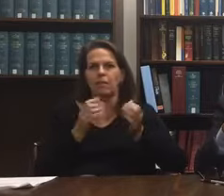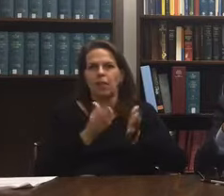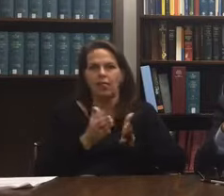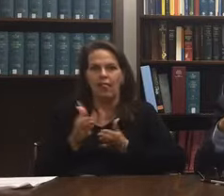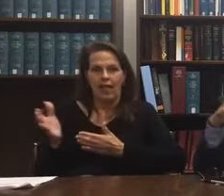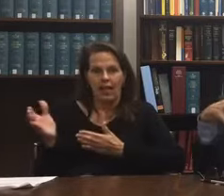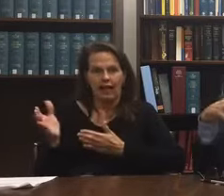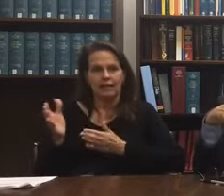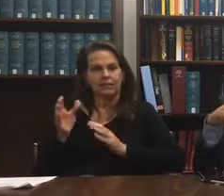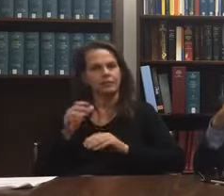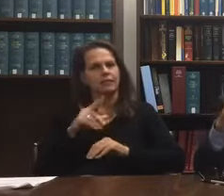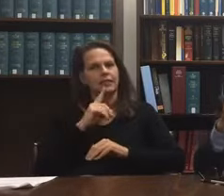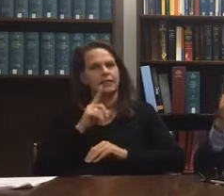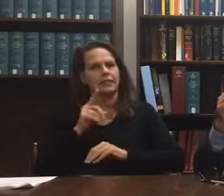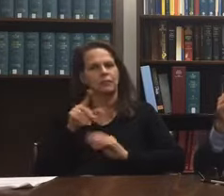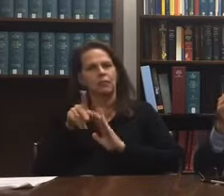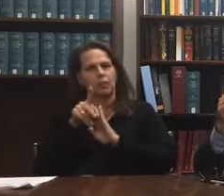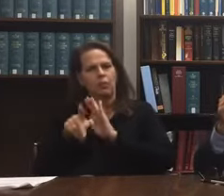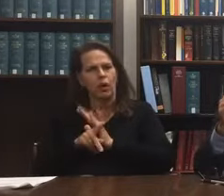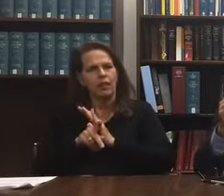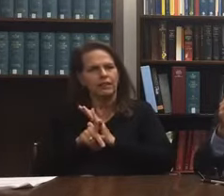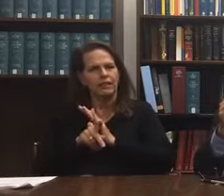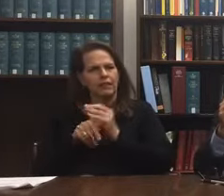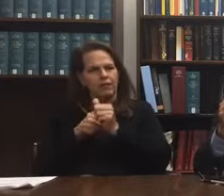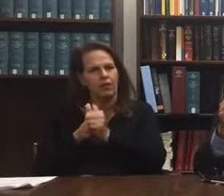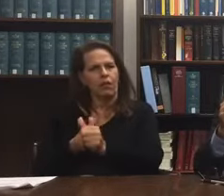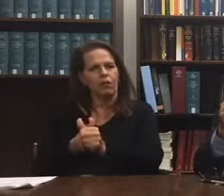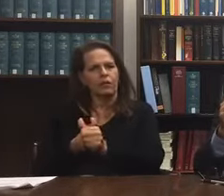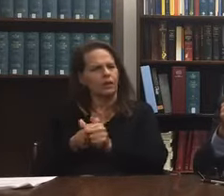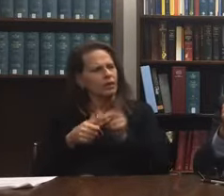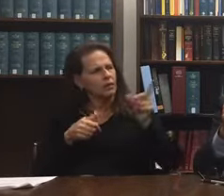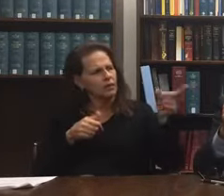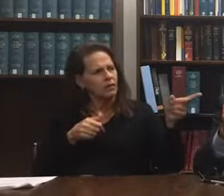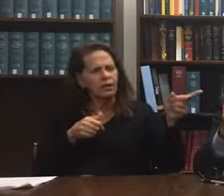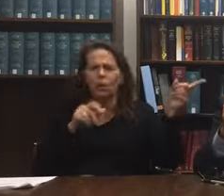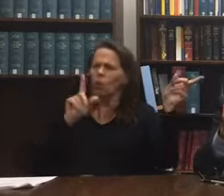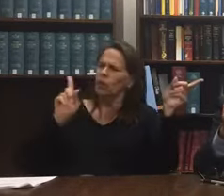and that's why the policies are important a question for you on that